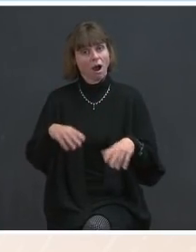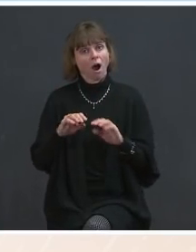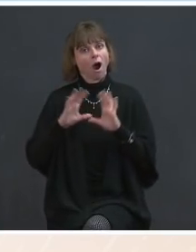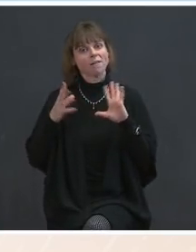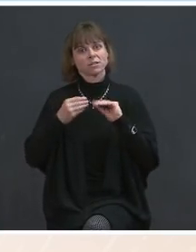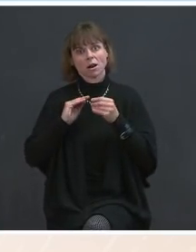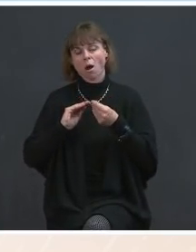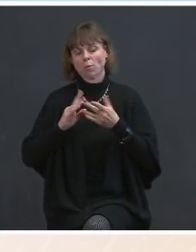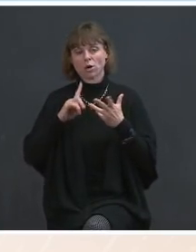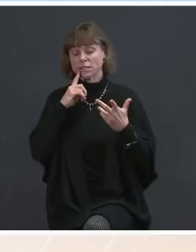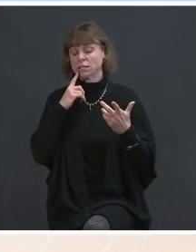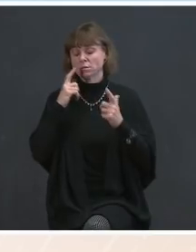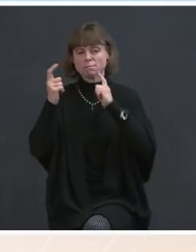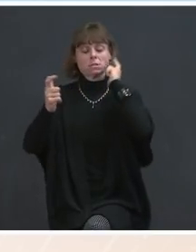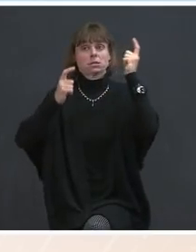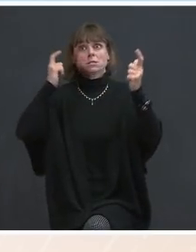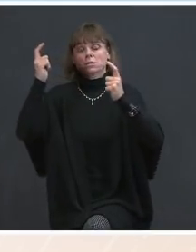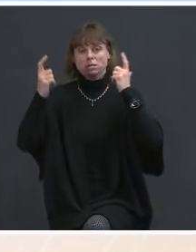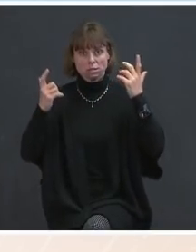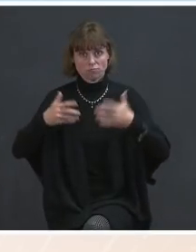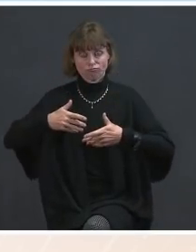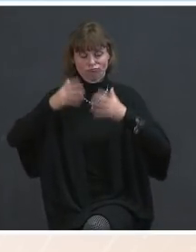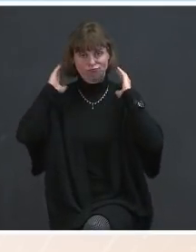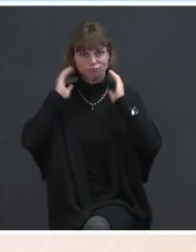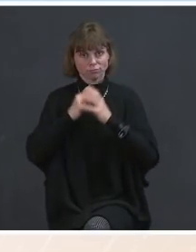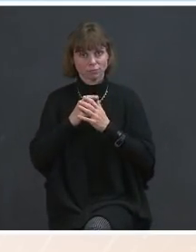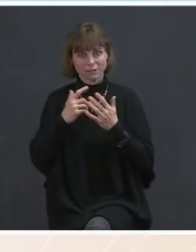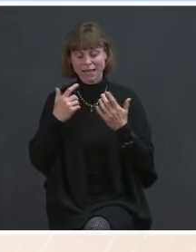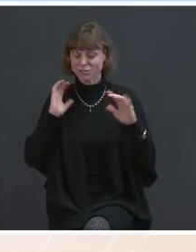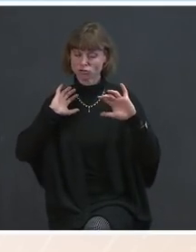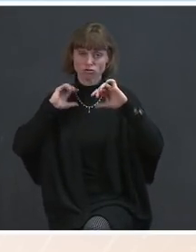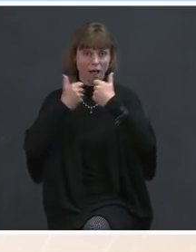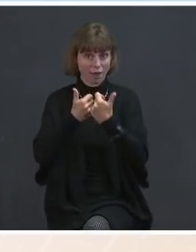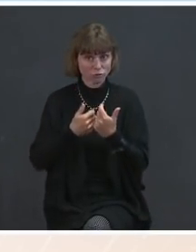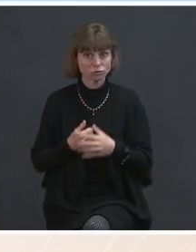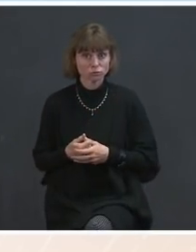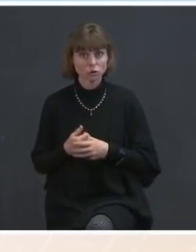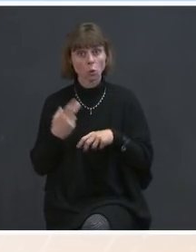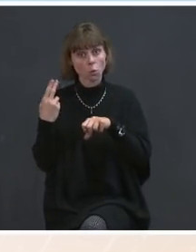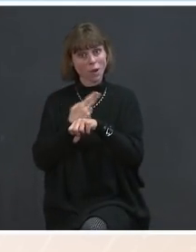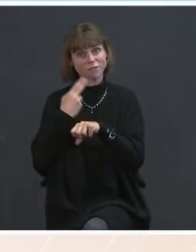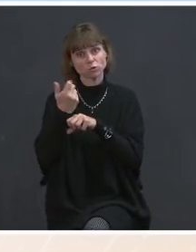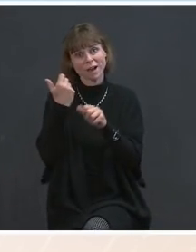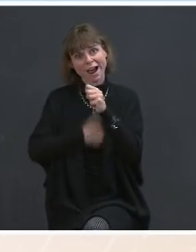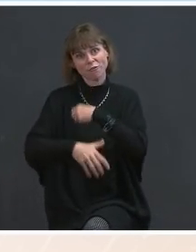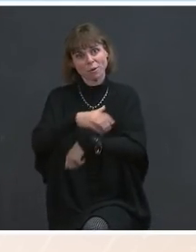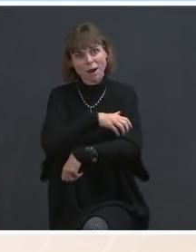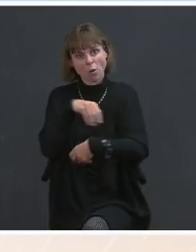and it certainly is a reflection of using every lever of the federal government to help address that. The Press: But FEMA, though, specifically --